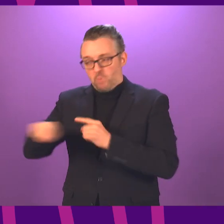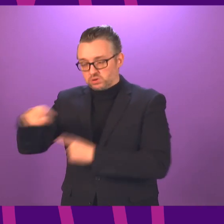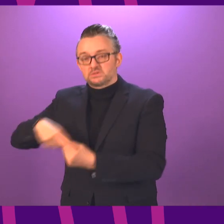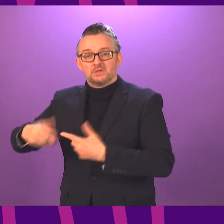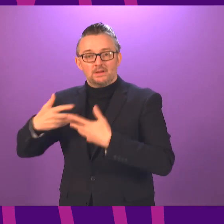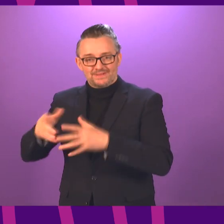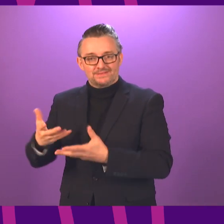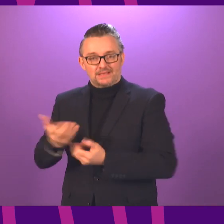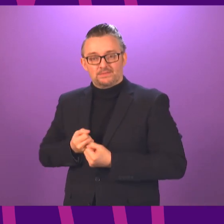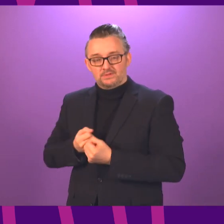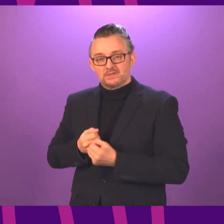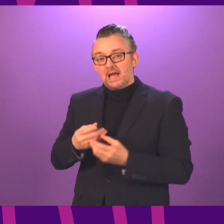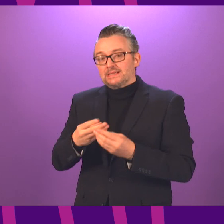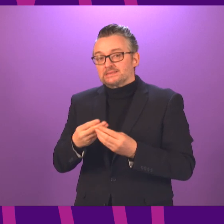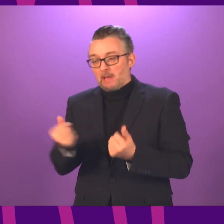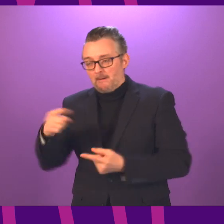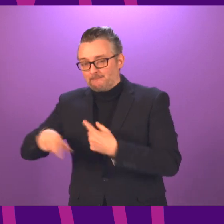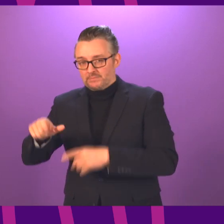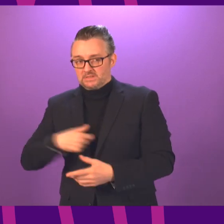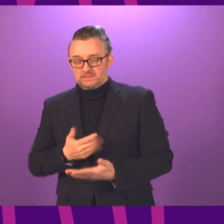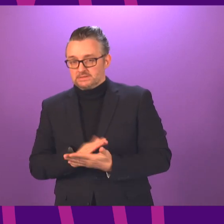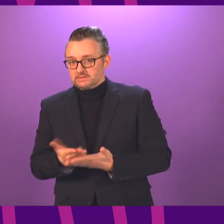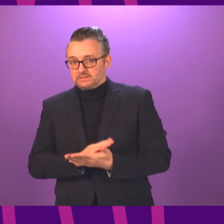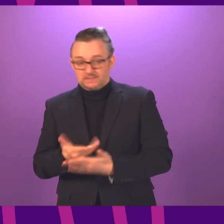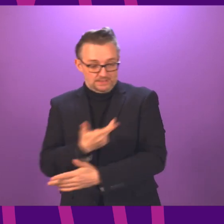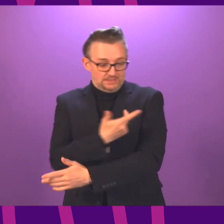that some in that group are uncertain about whether being vaccinated changes the advice